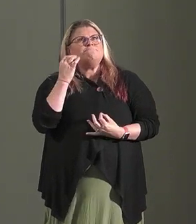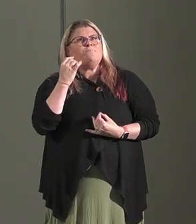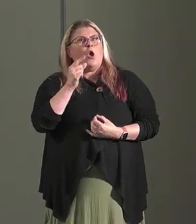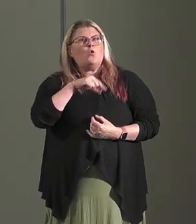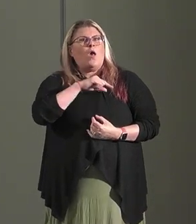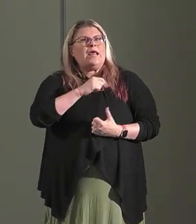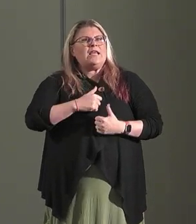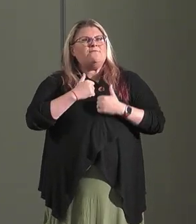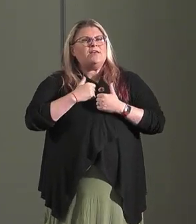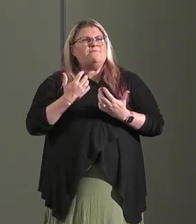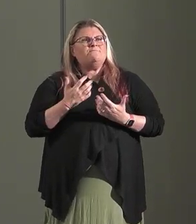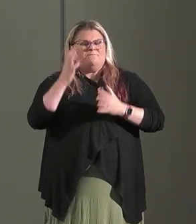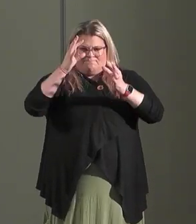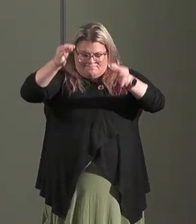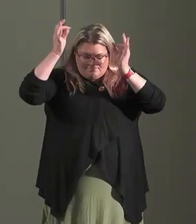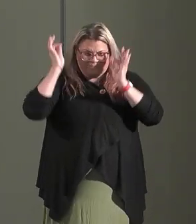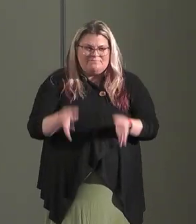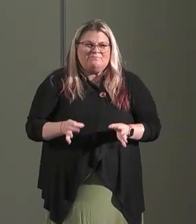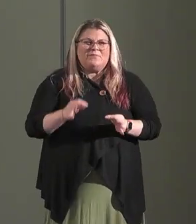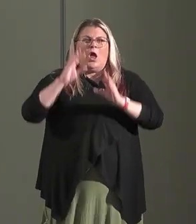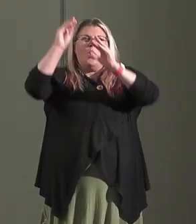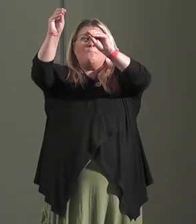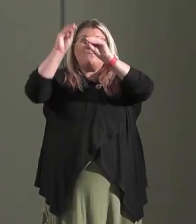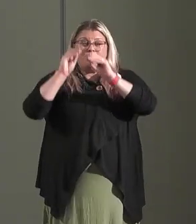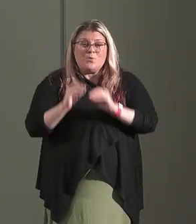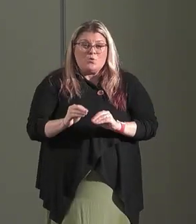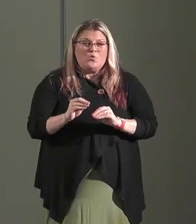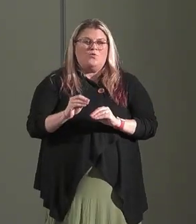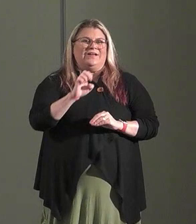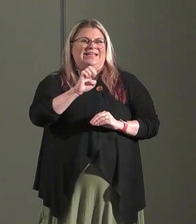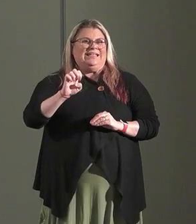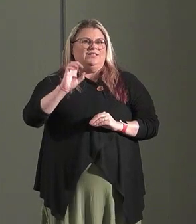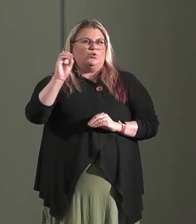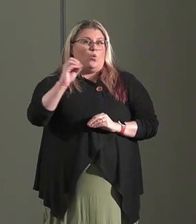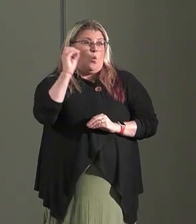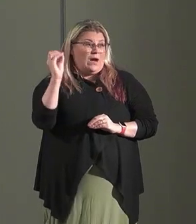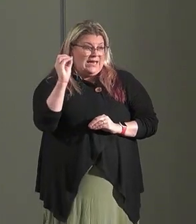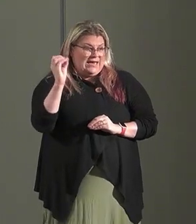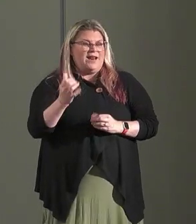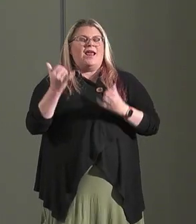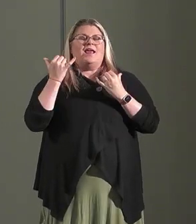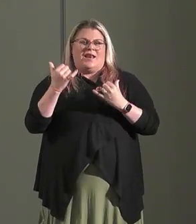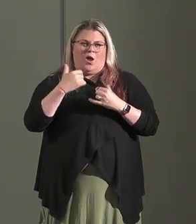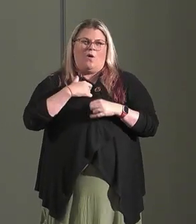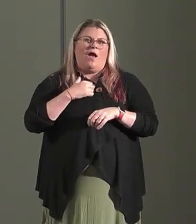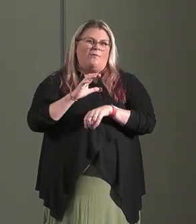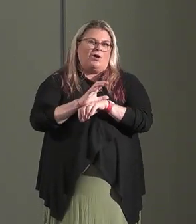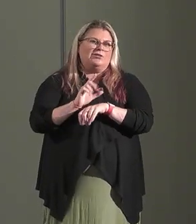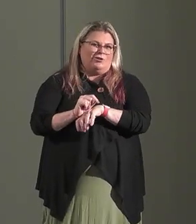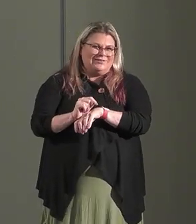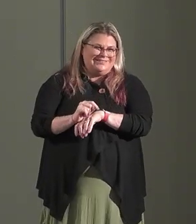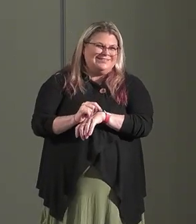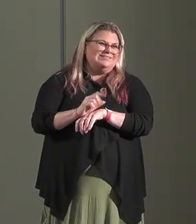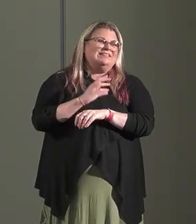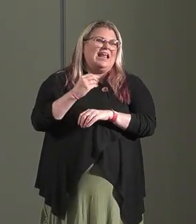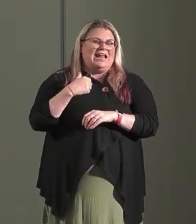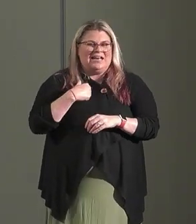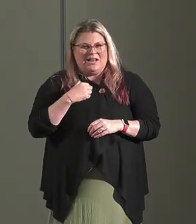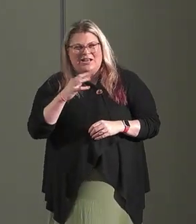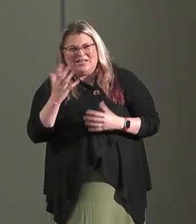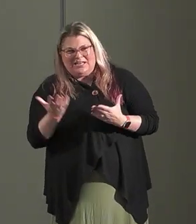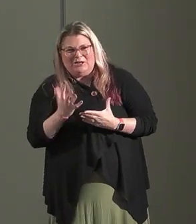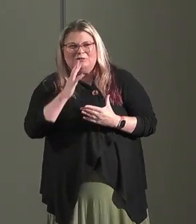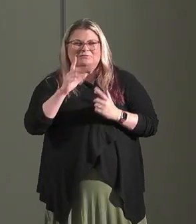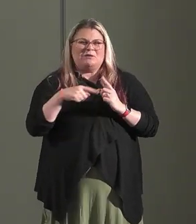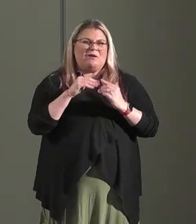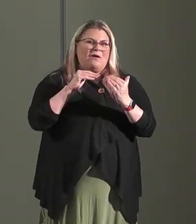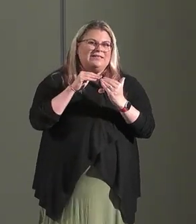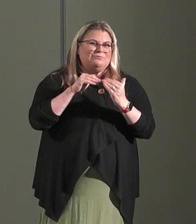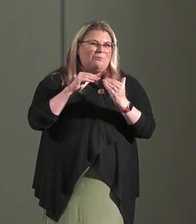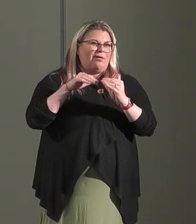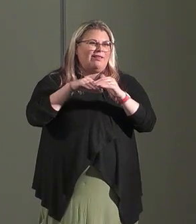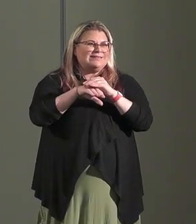to Eastern Oregon and an independent consultant and talking about accessibility disability and